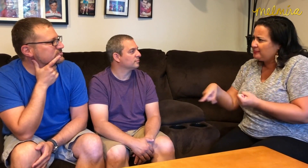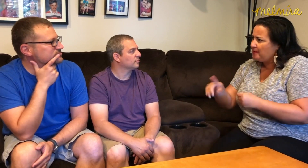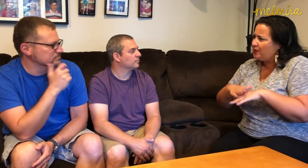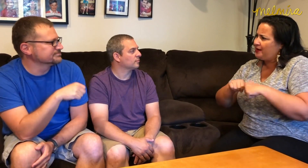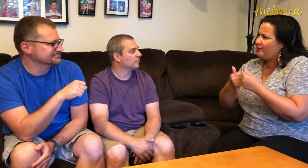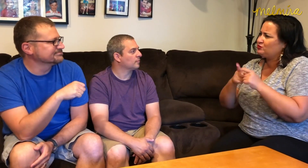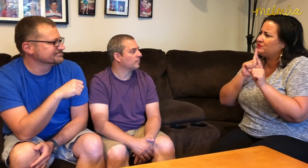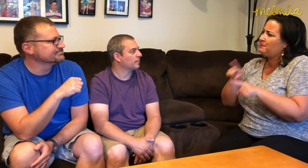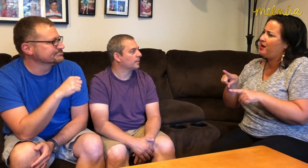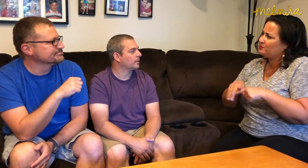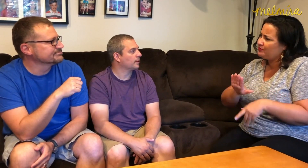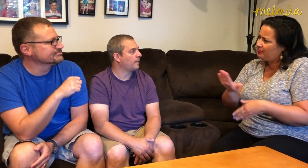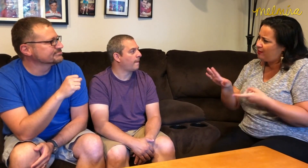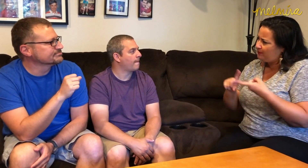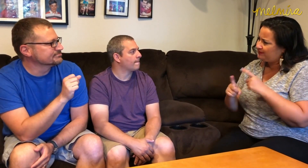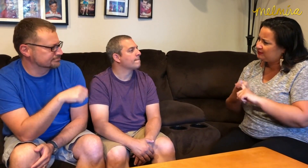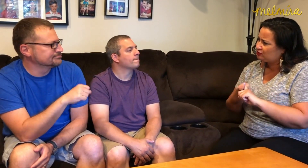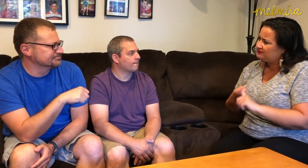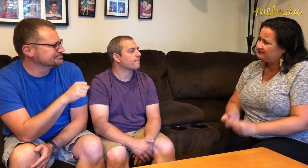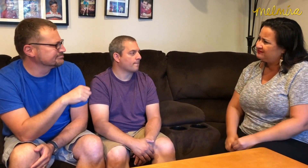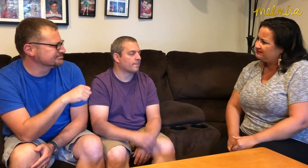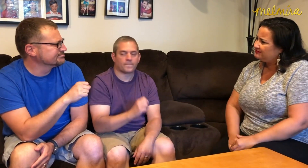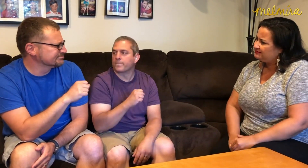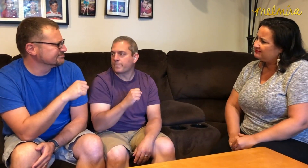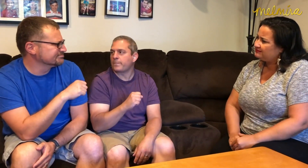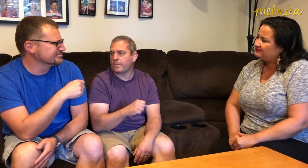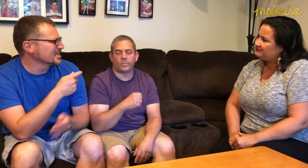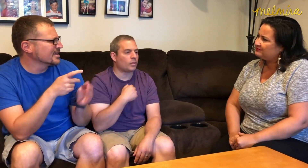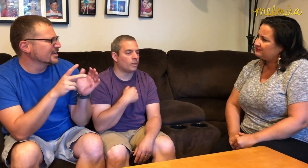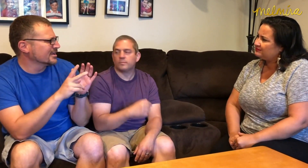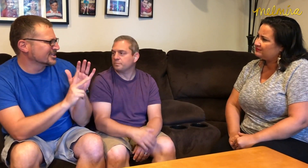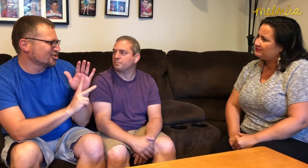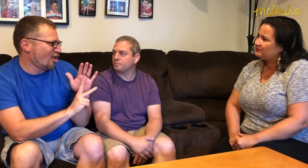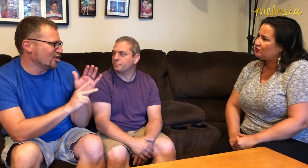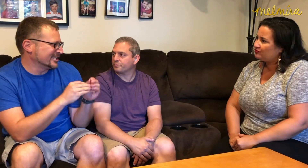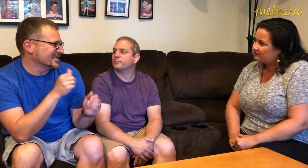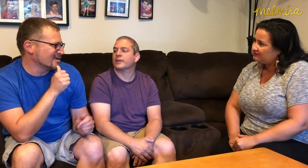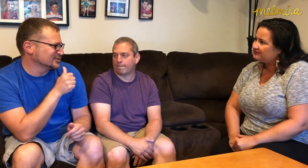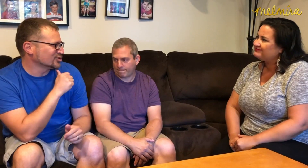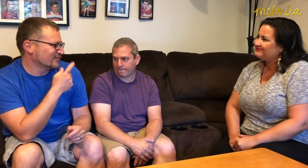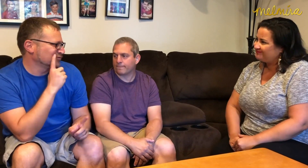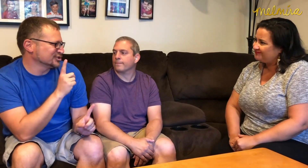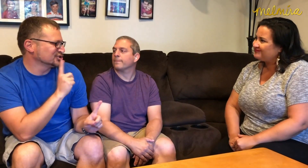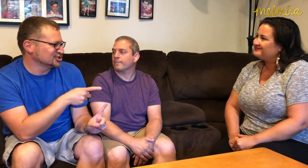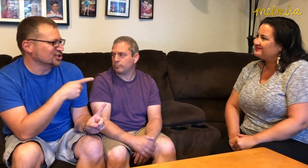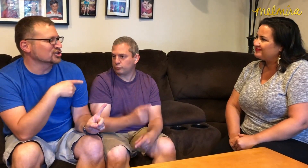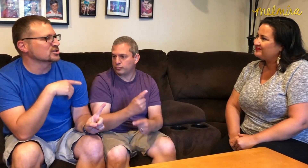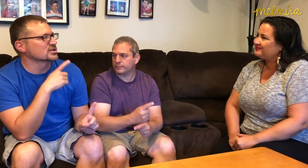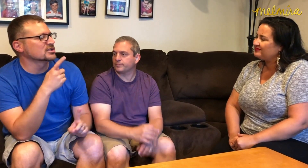them on how to respond to their peers? Oh yeah. For sure when they were in kindergarten in Arizona.